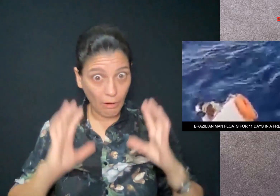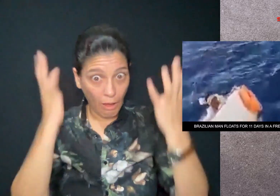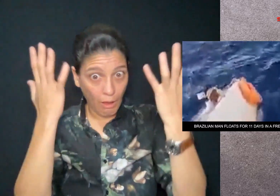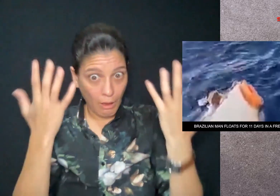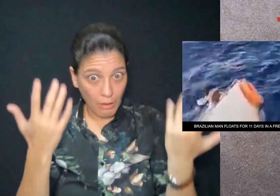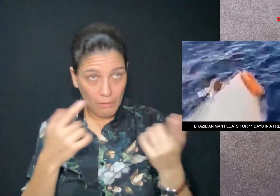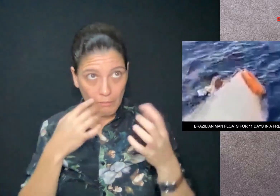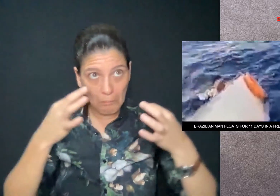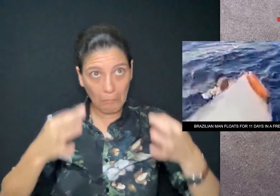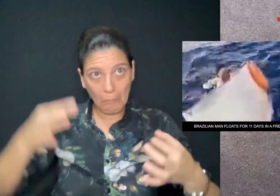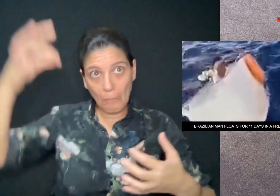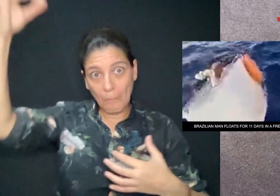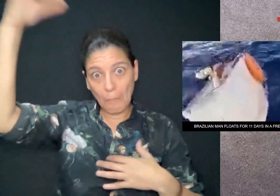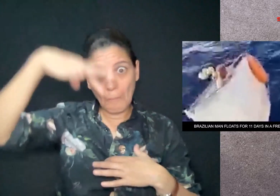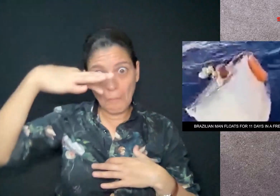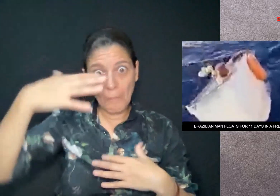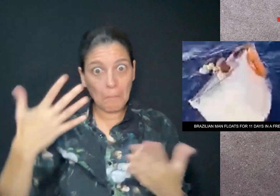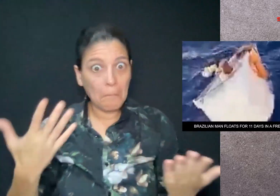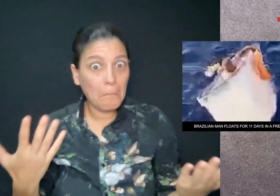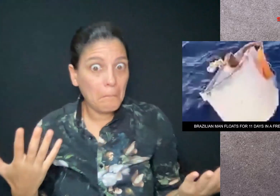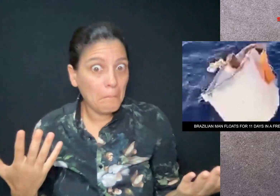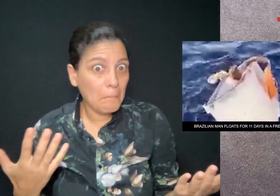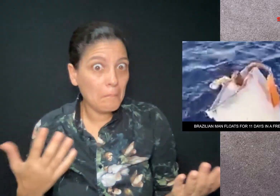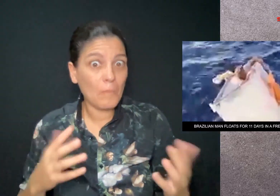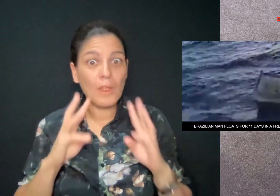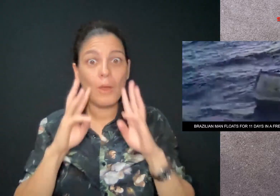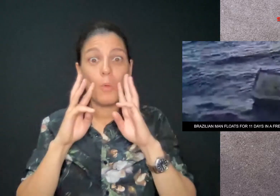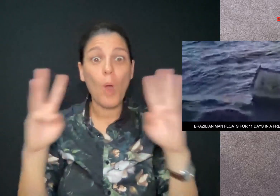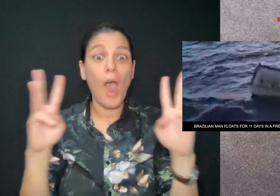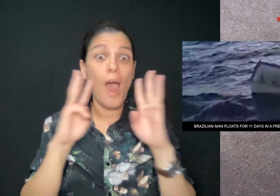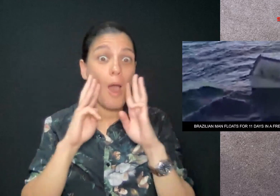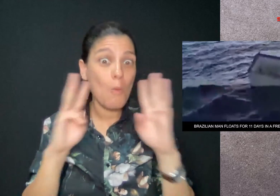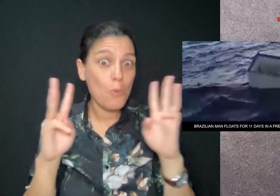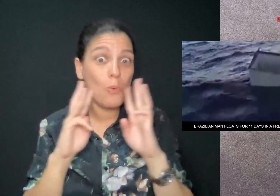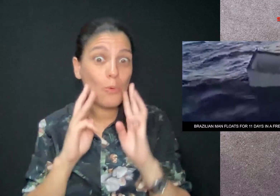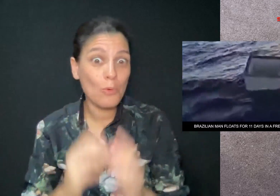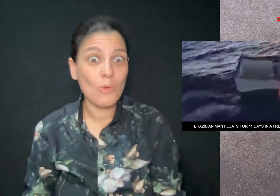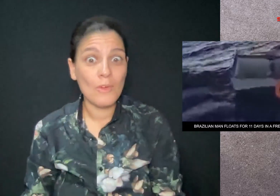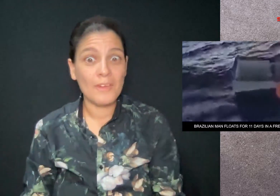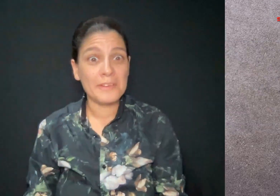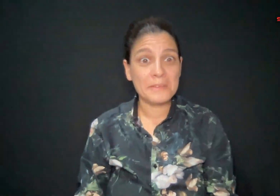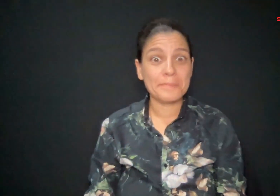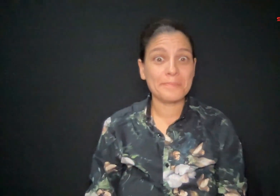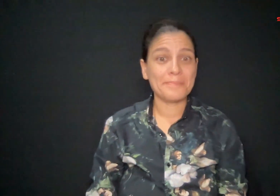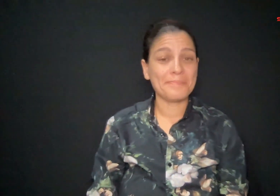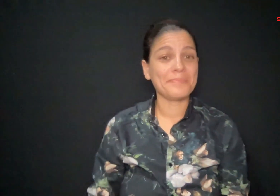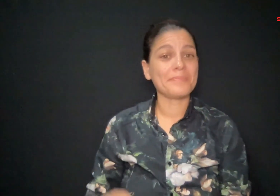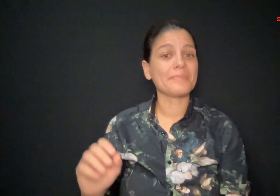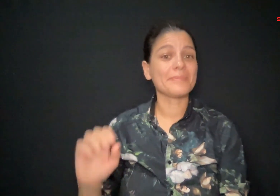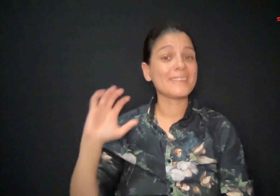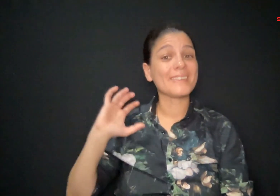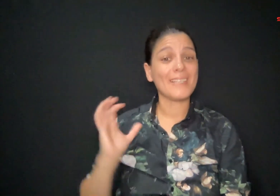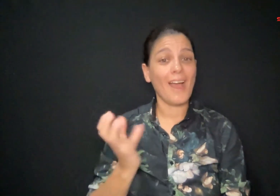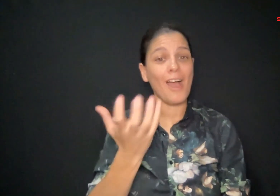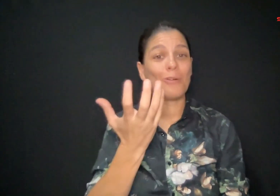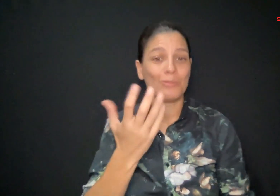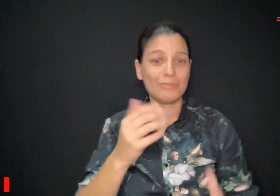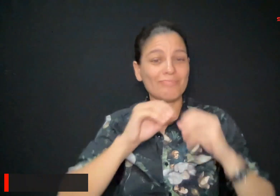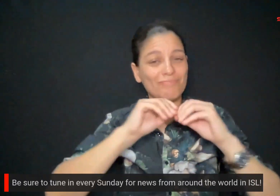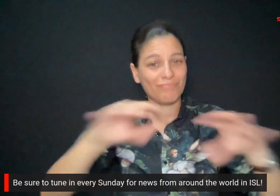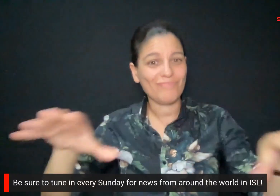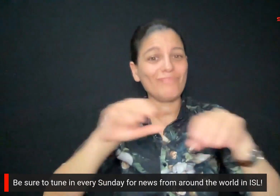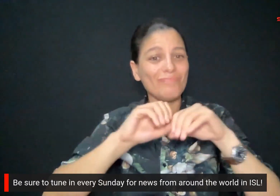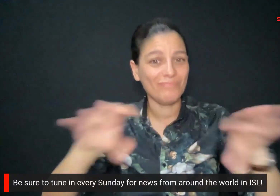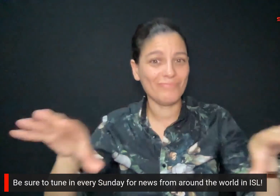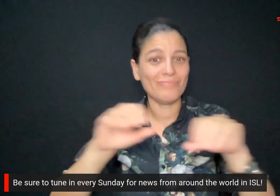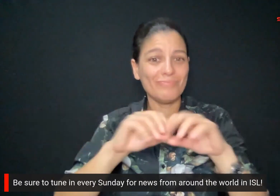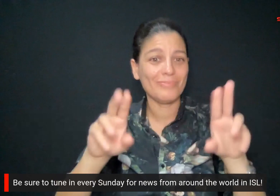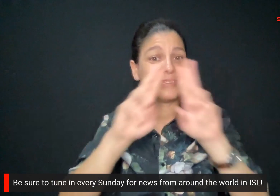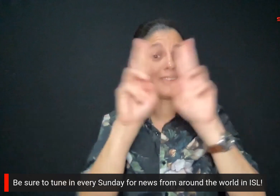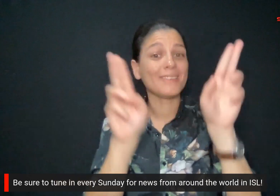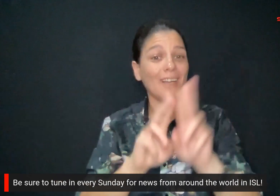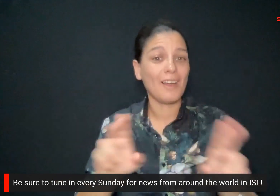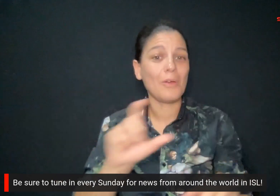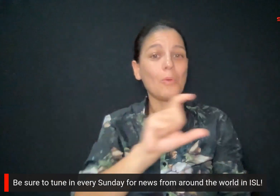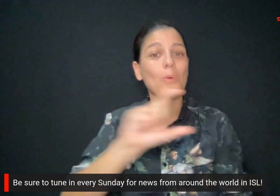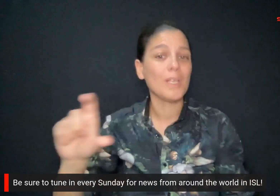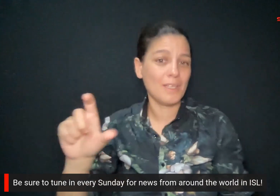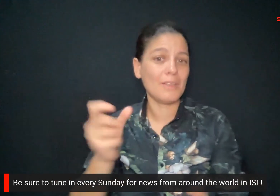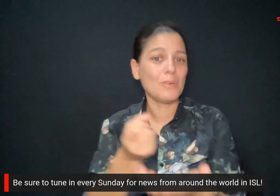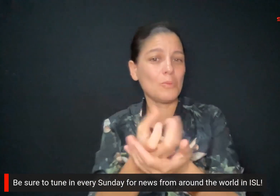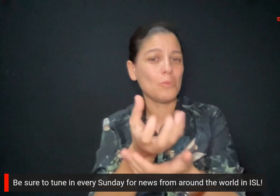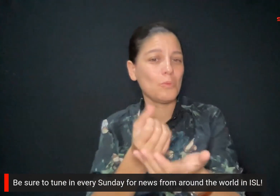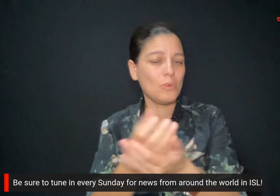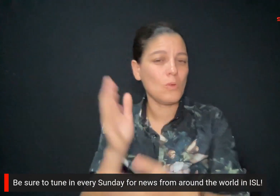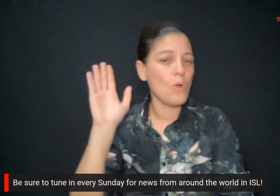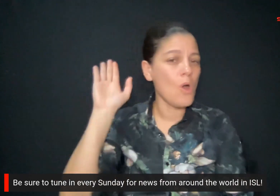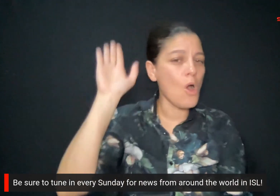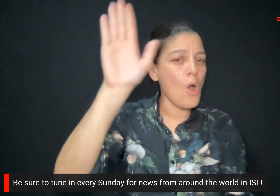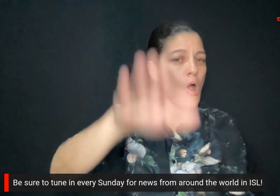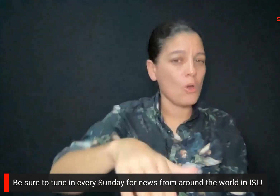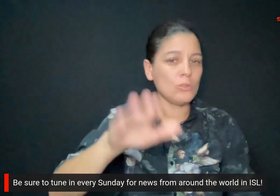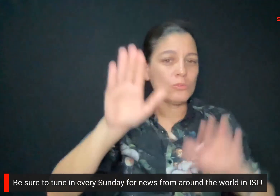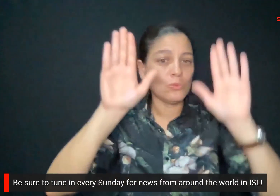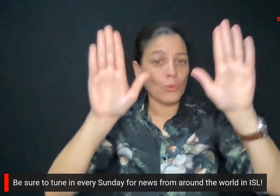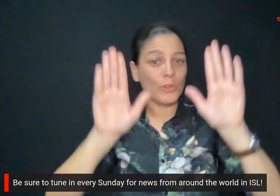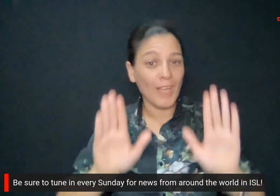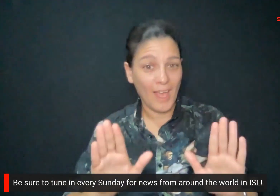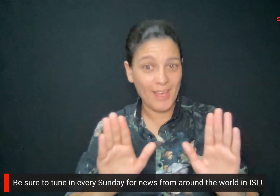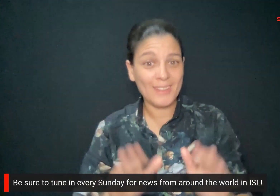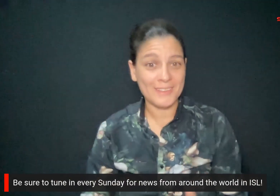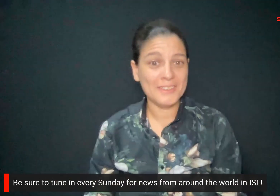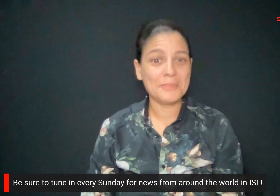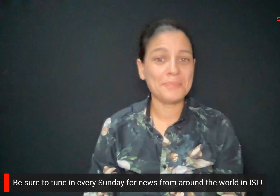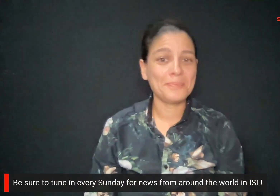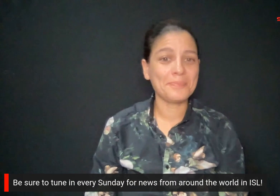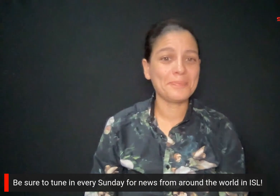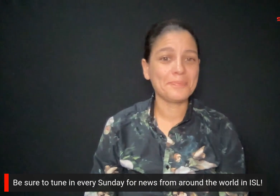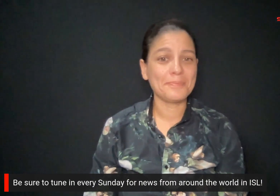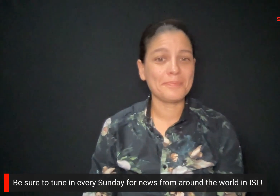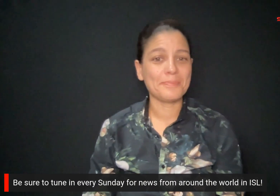a miracle wow Sign1News will be broadcasting international news updates every Sunday a